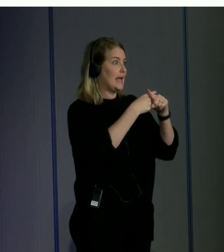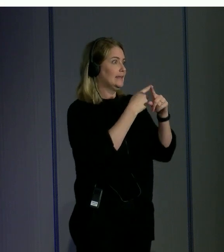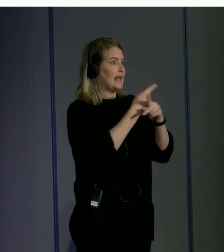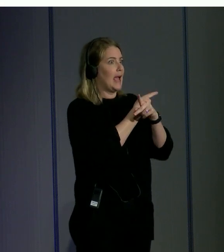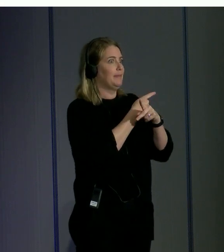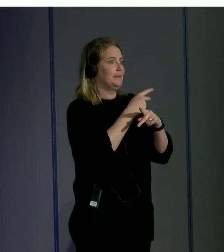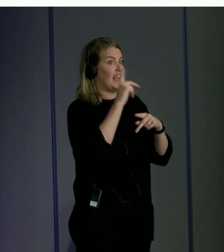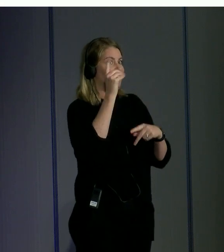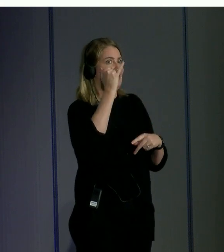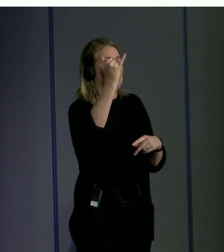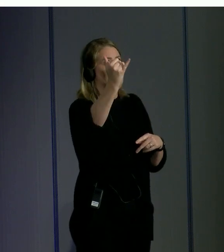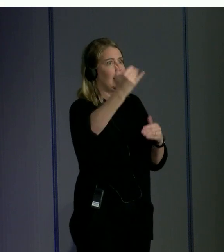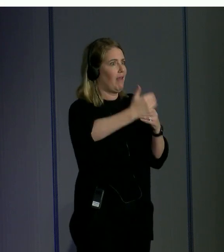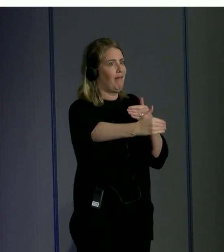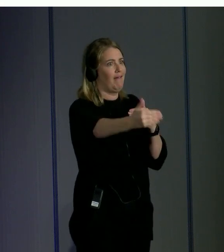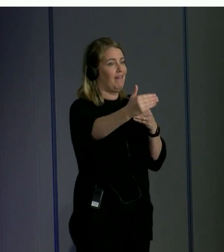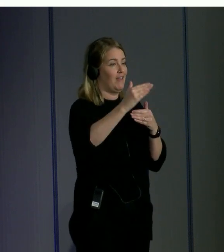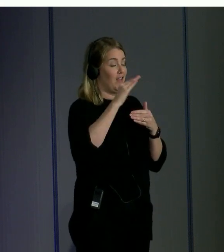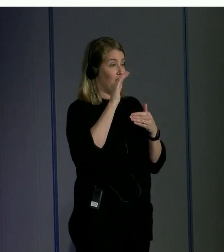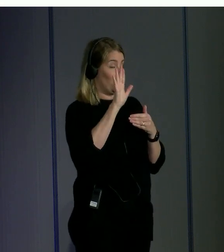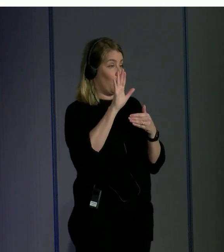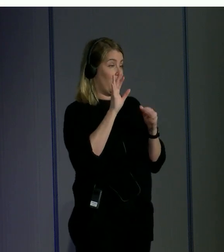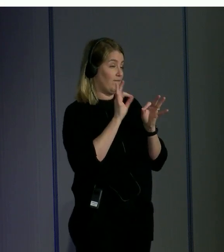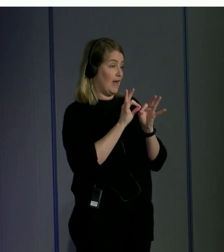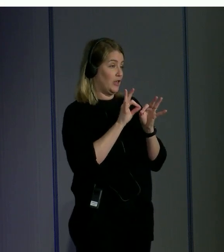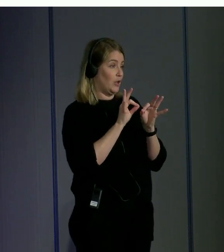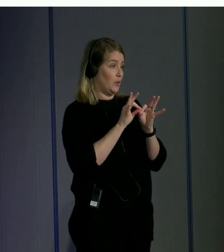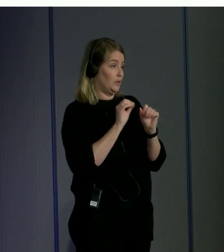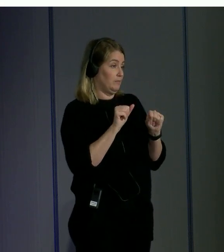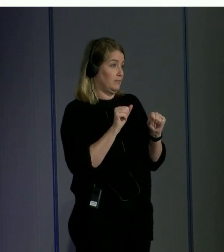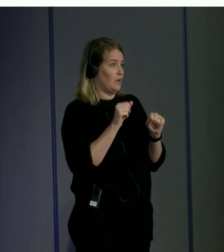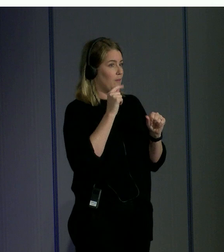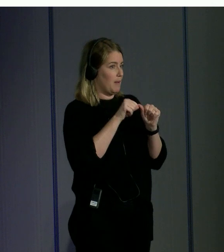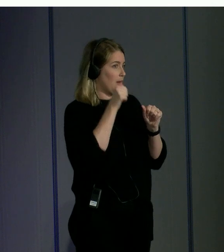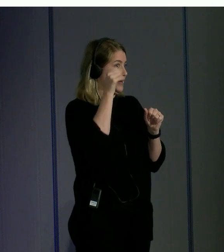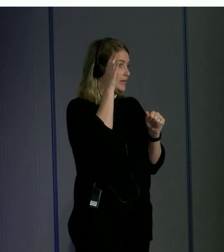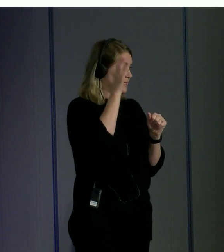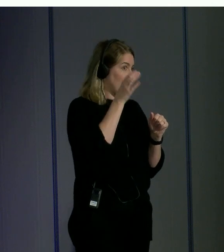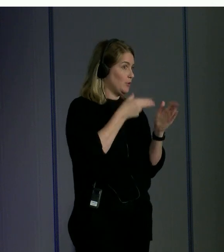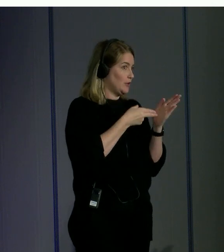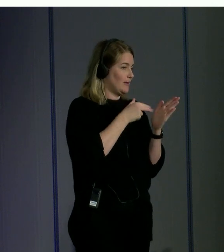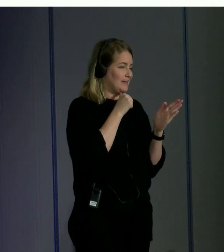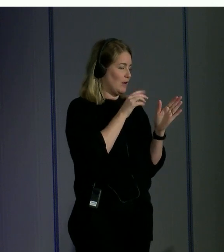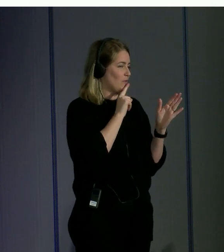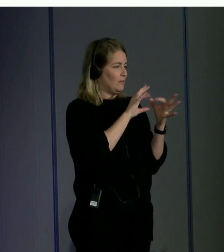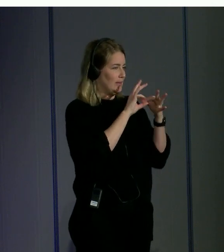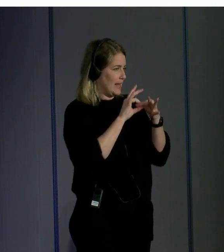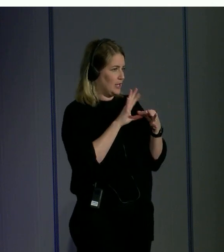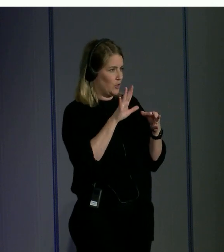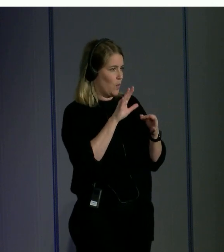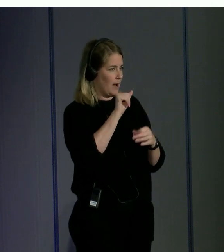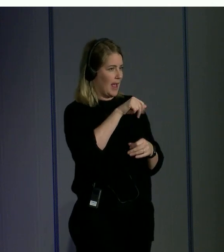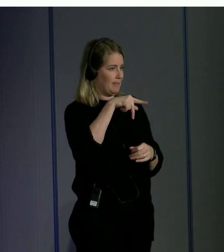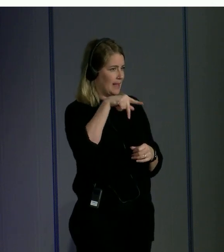Infinity being your value proposition. Remember conceptual integrity isn't related to your application.